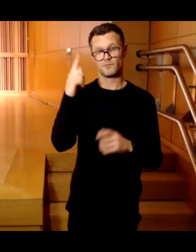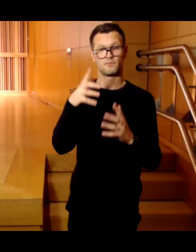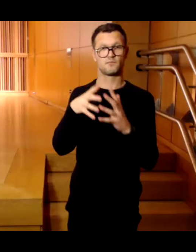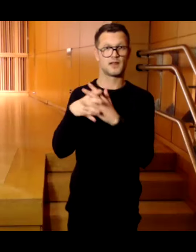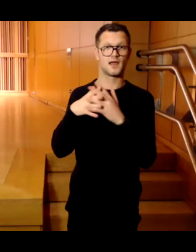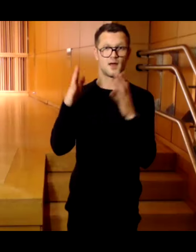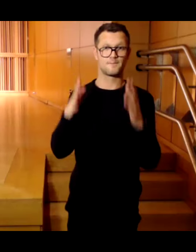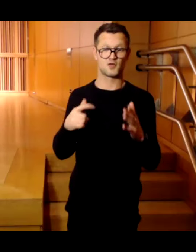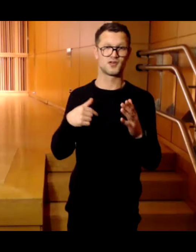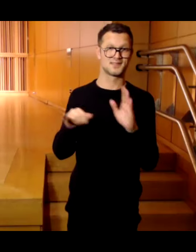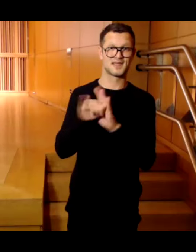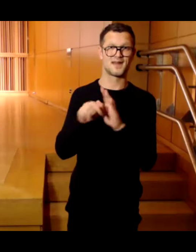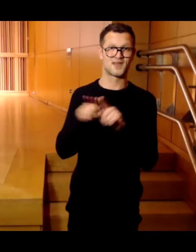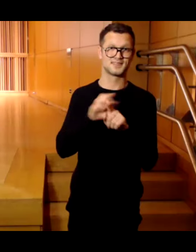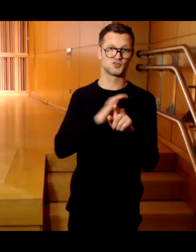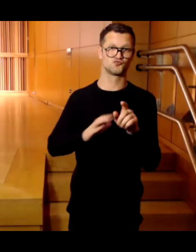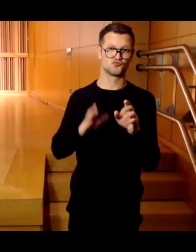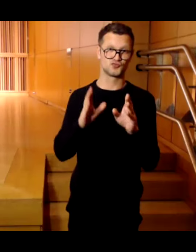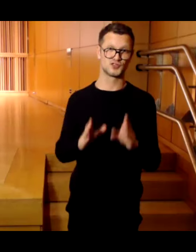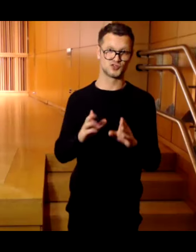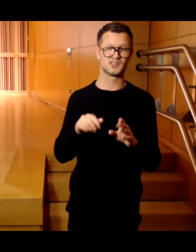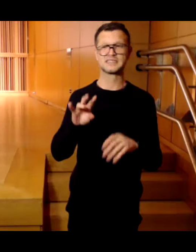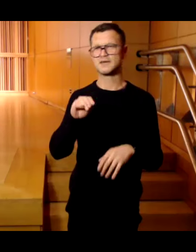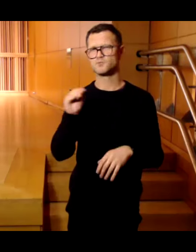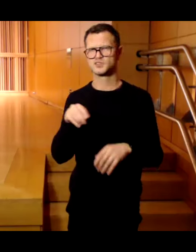Another 7% or so are members of other faiths, particularly Islam.